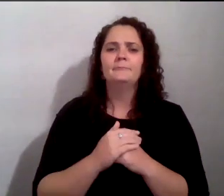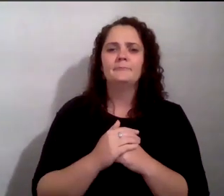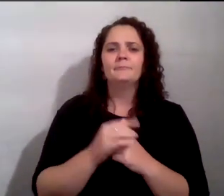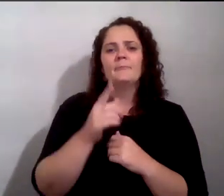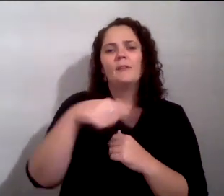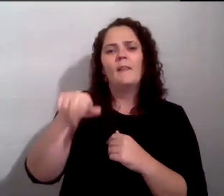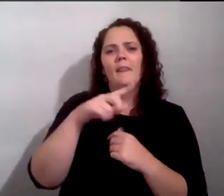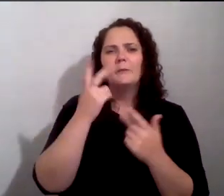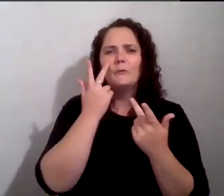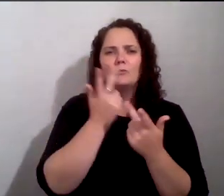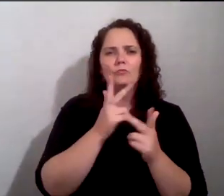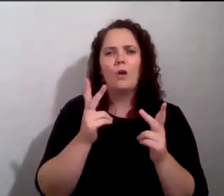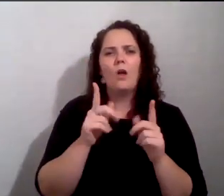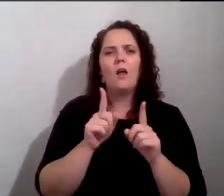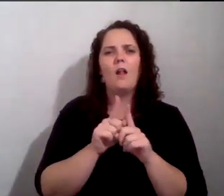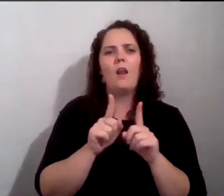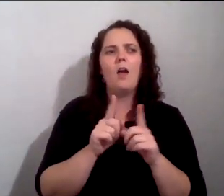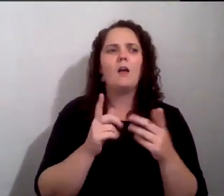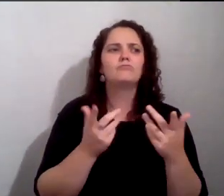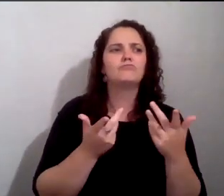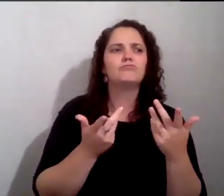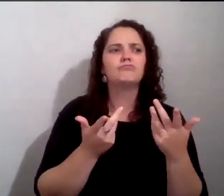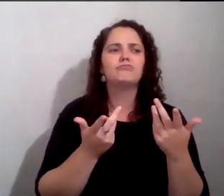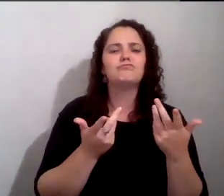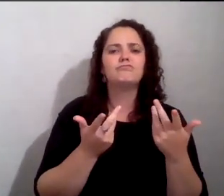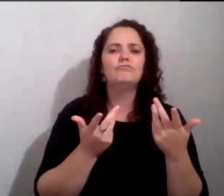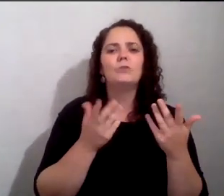of modern idea of women taking hold